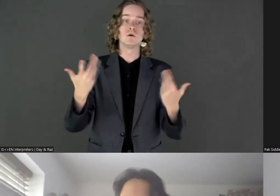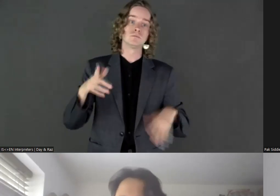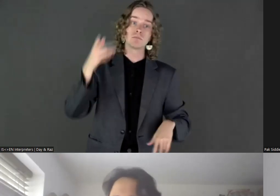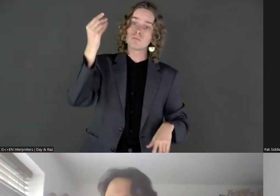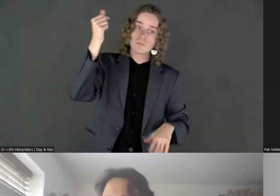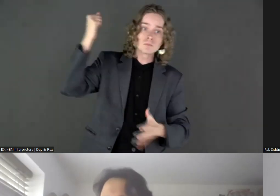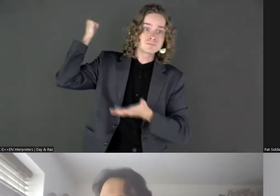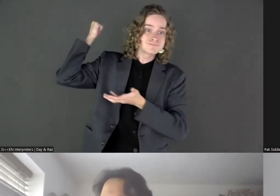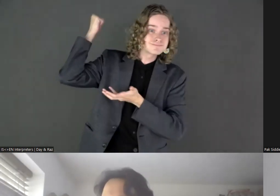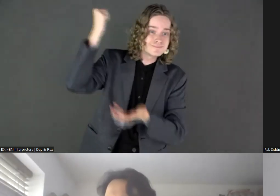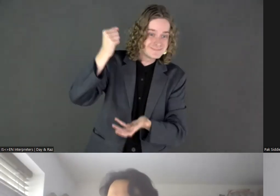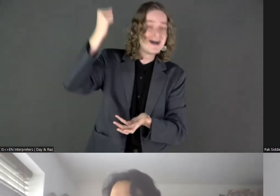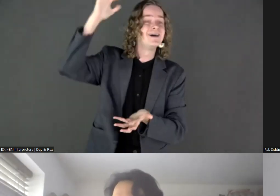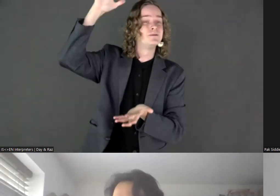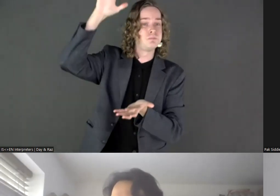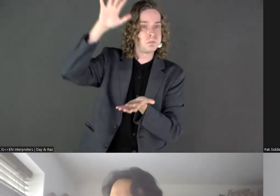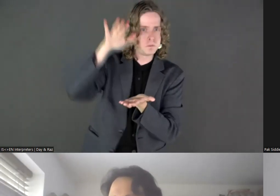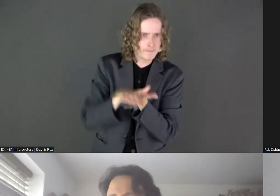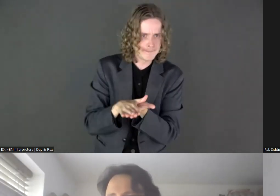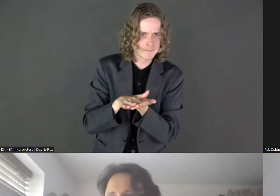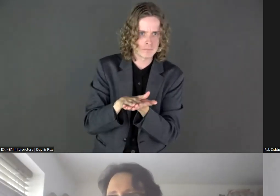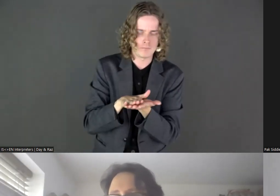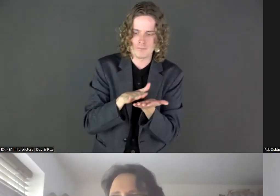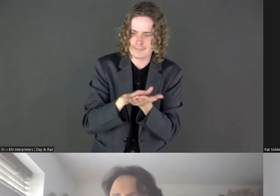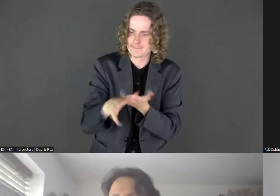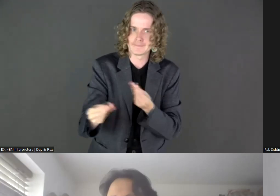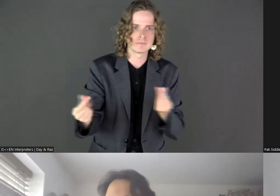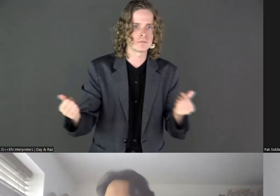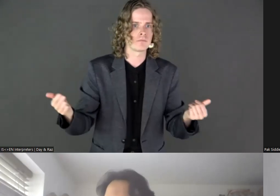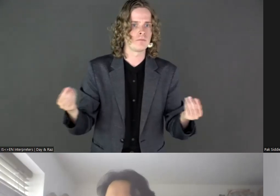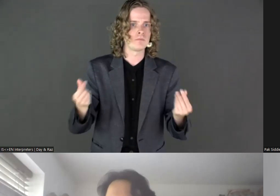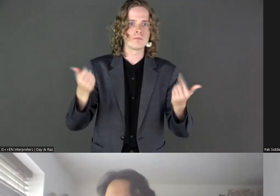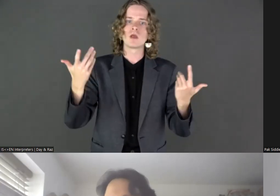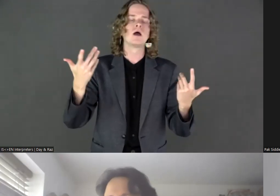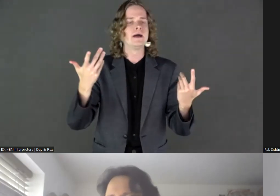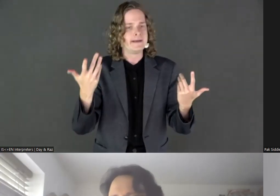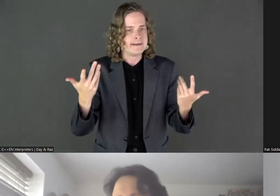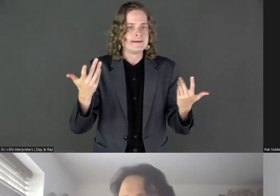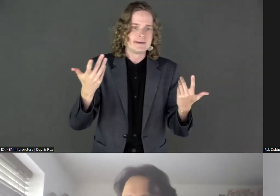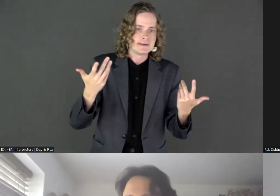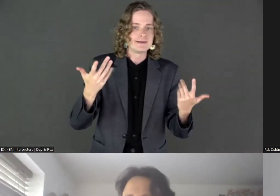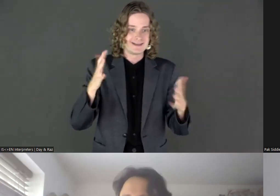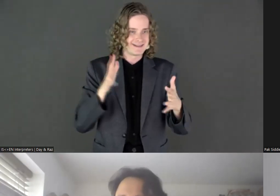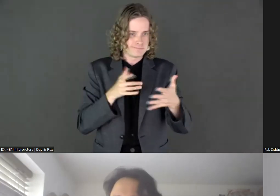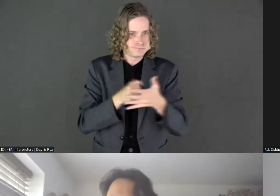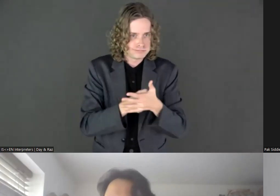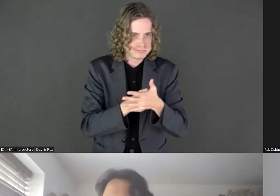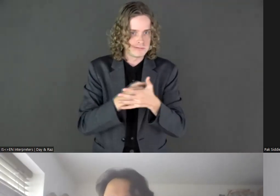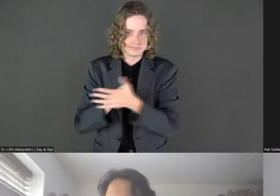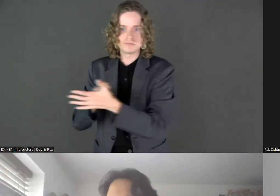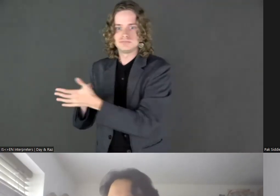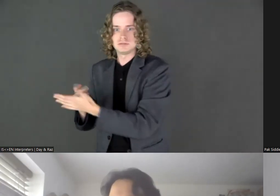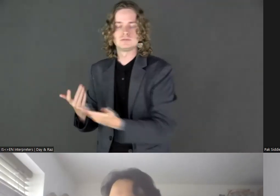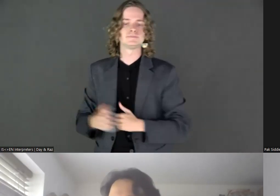However, we need to ensure that the parties are fully engaged, we need to ensure that we